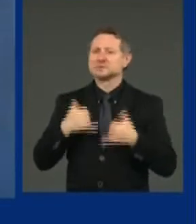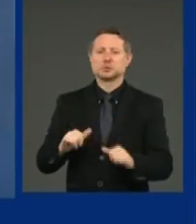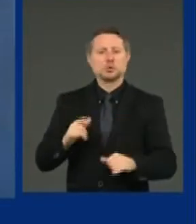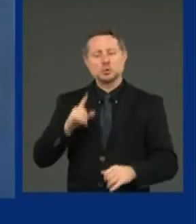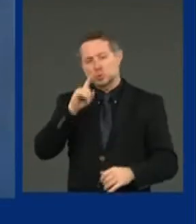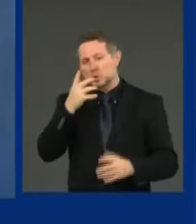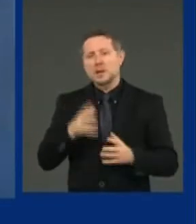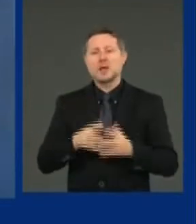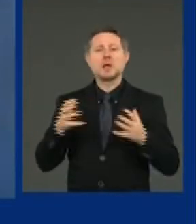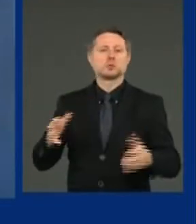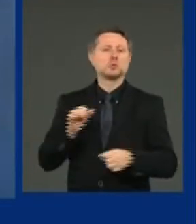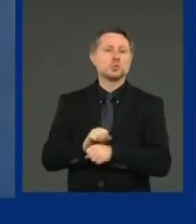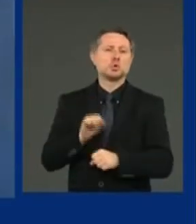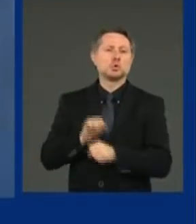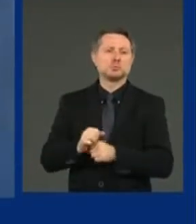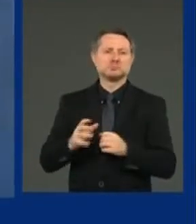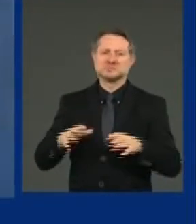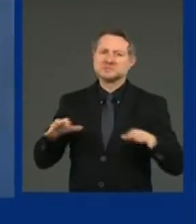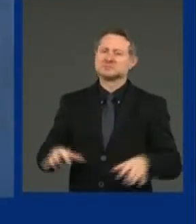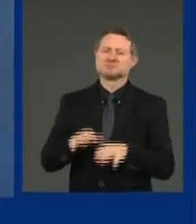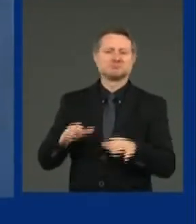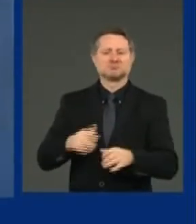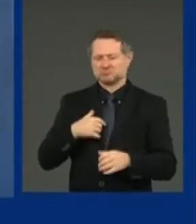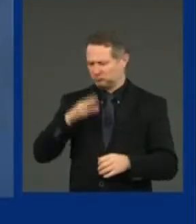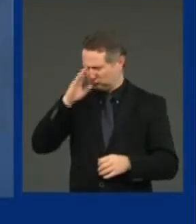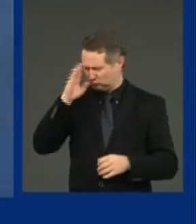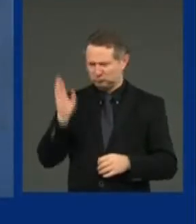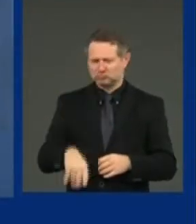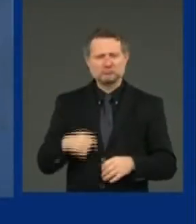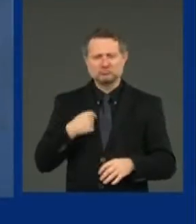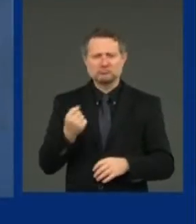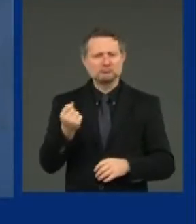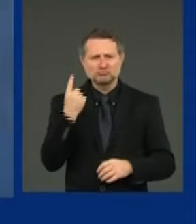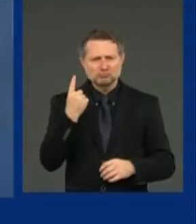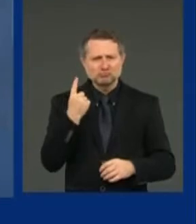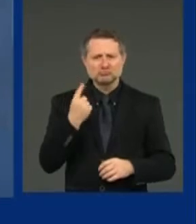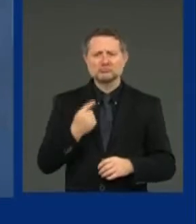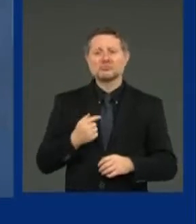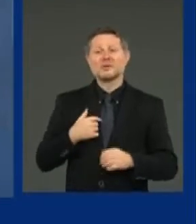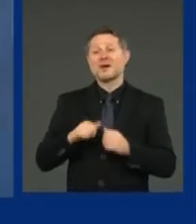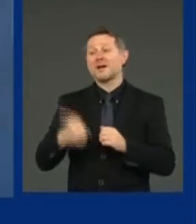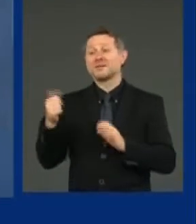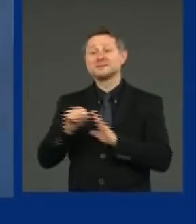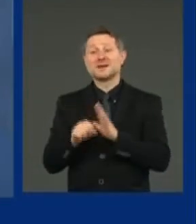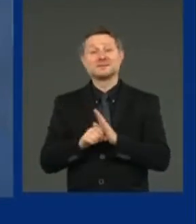TWICE A WEEK. OKAY, WE'RE GIVING TEST KITS AND SETTING UP LAB CAPACITY AND IT IS STILL AN OPERATIONAL ISSUE AND I UNDERSTAND THAT.